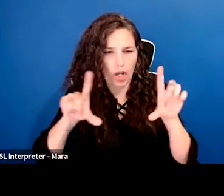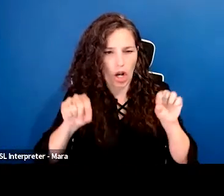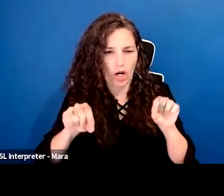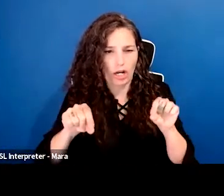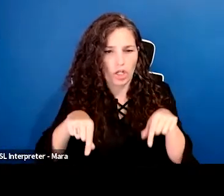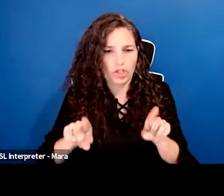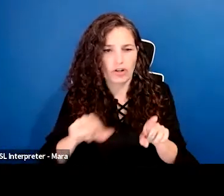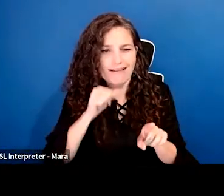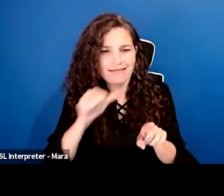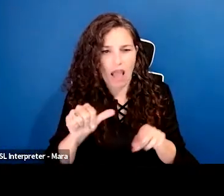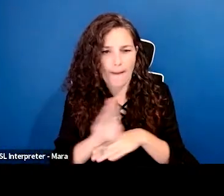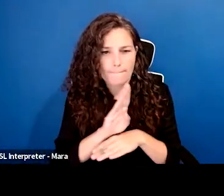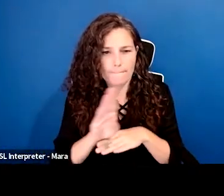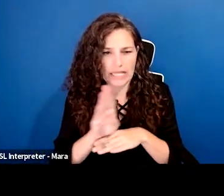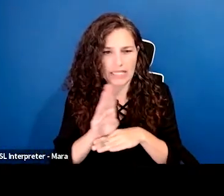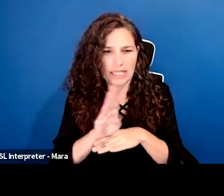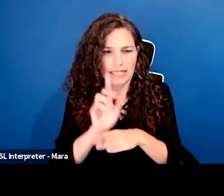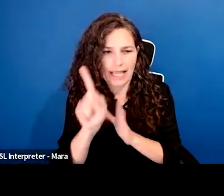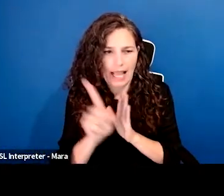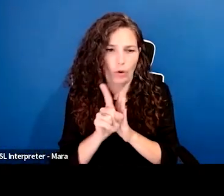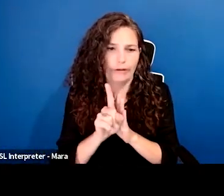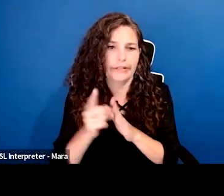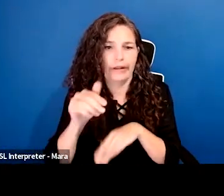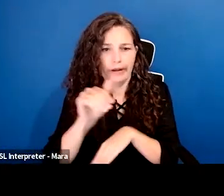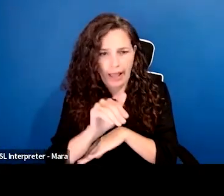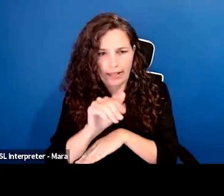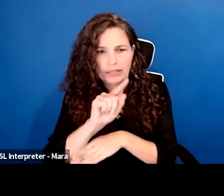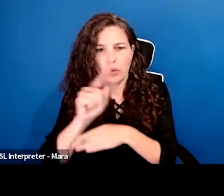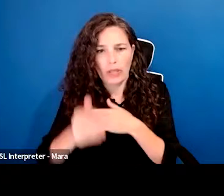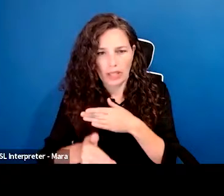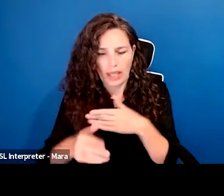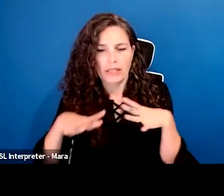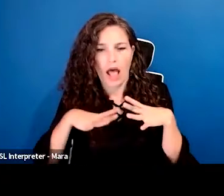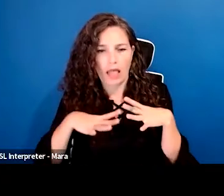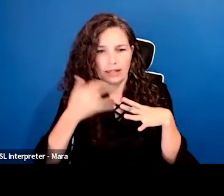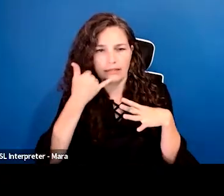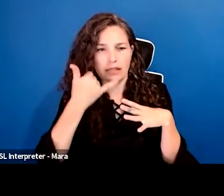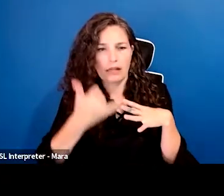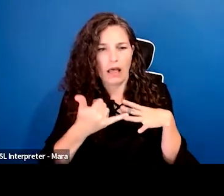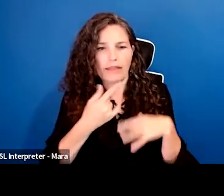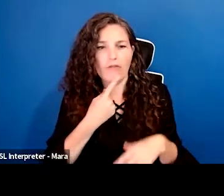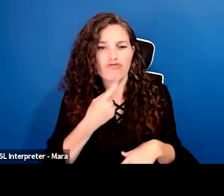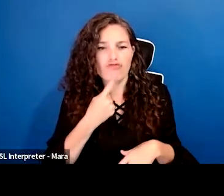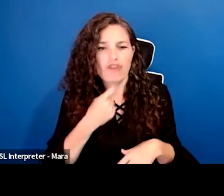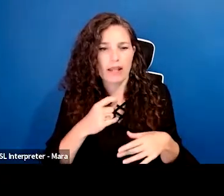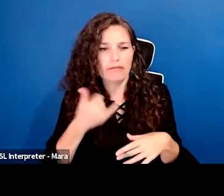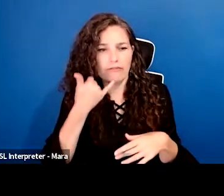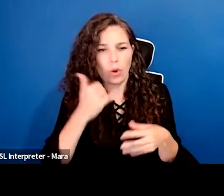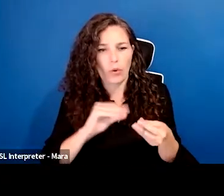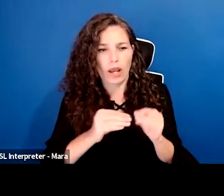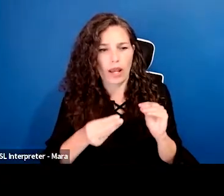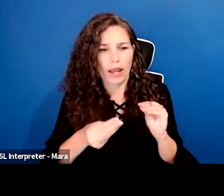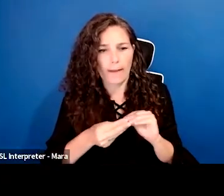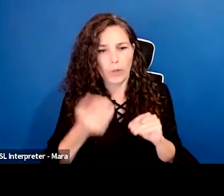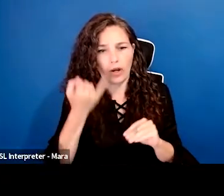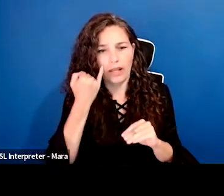So nights, weekends, holidays you can call that safety emergency number if you're on a set.